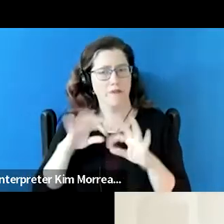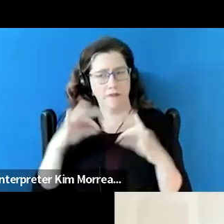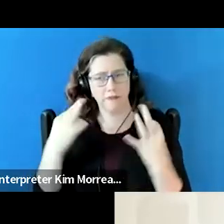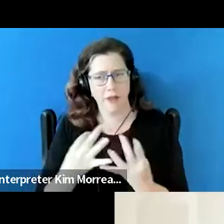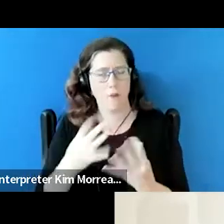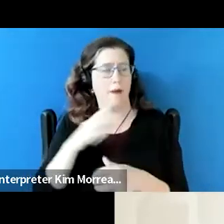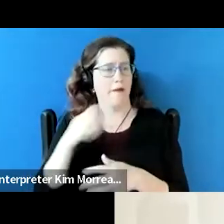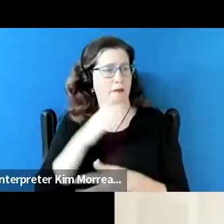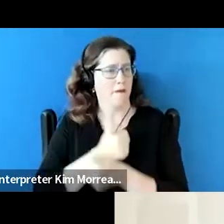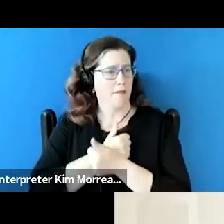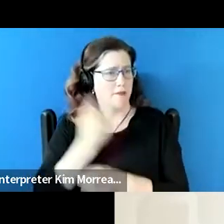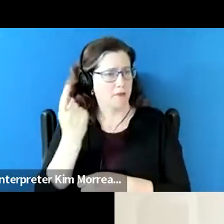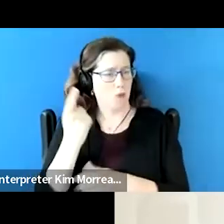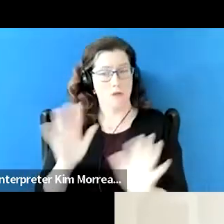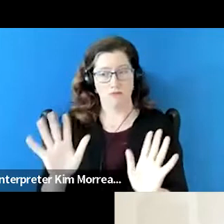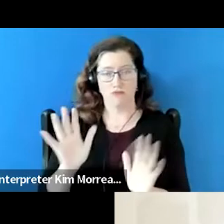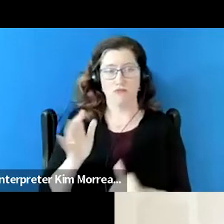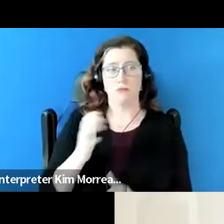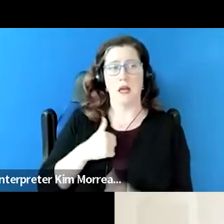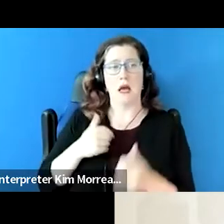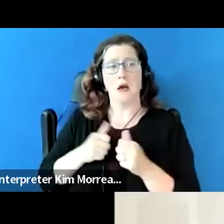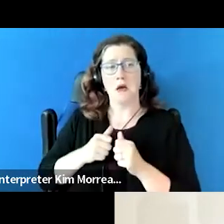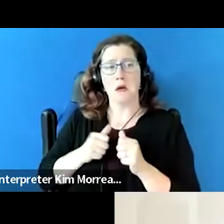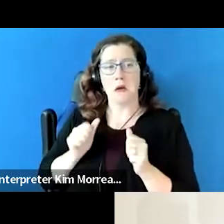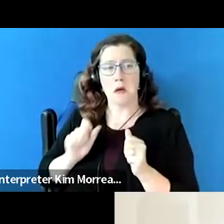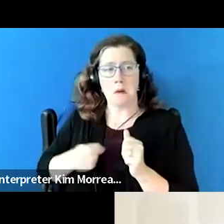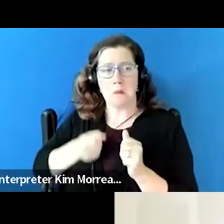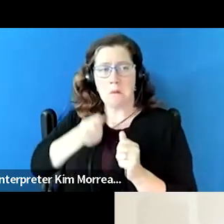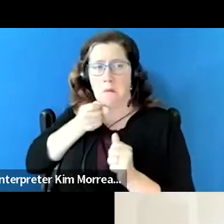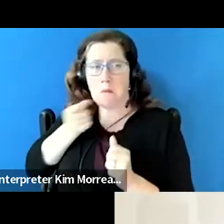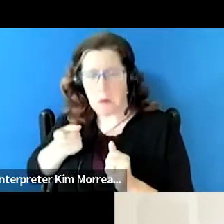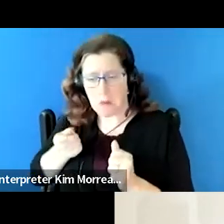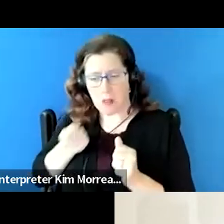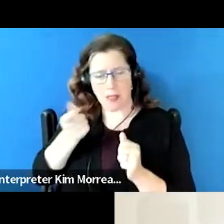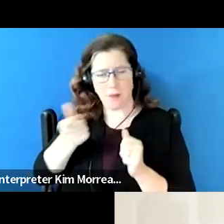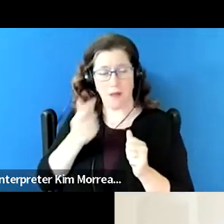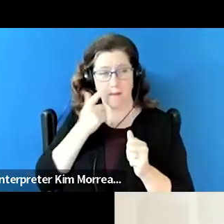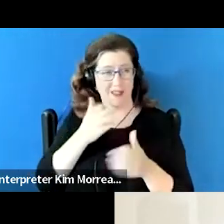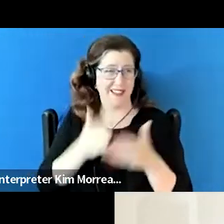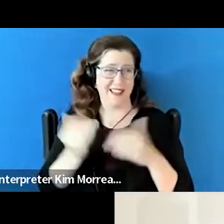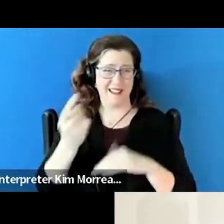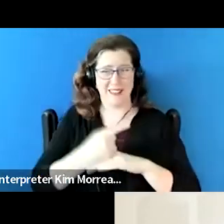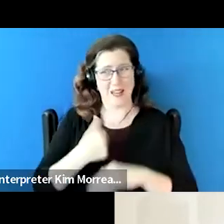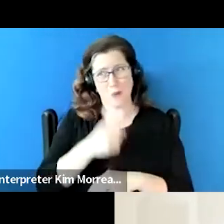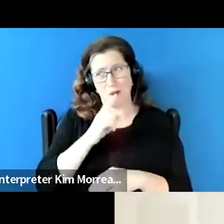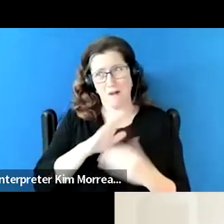So I shared, I just opened up and shared because, you know, in the end of the day, we're human beings, right.